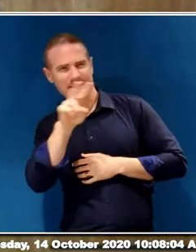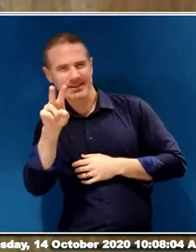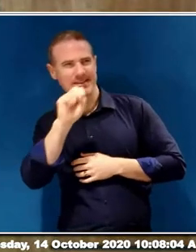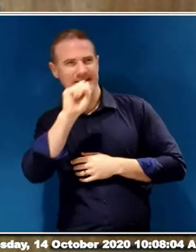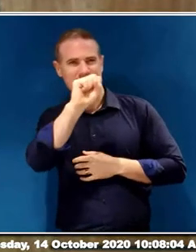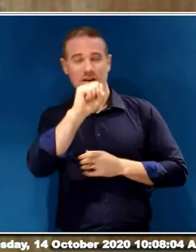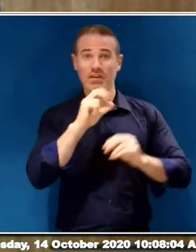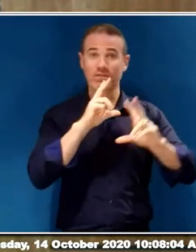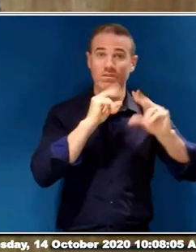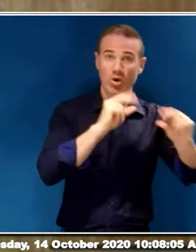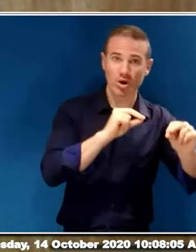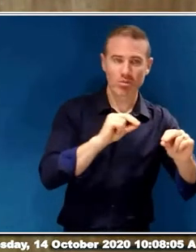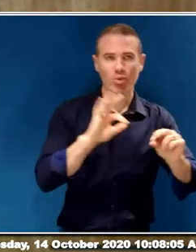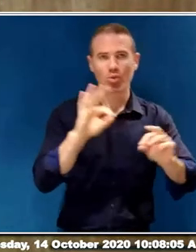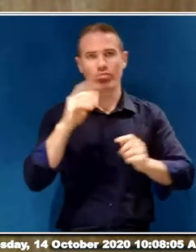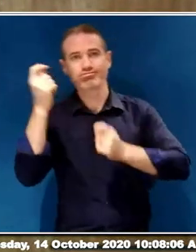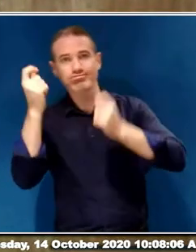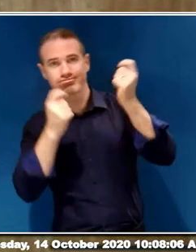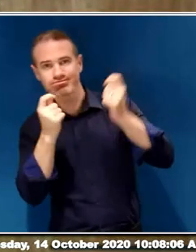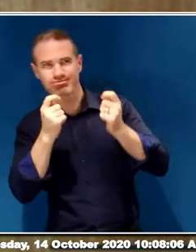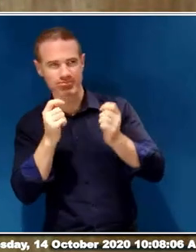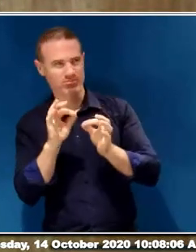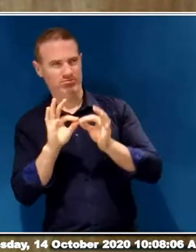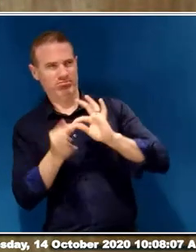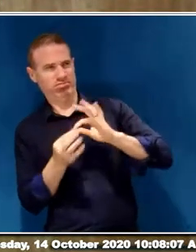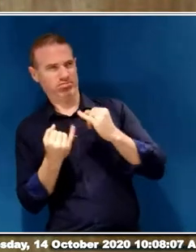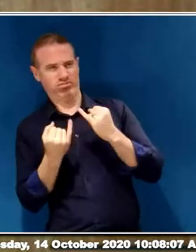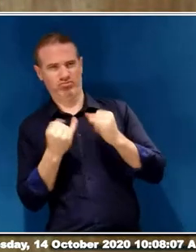frequent guidance, time and patience.